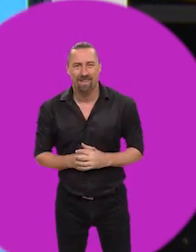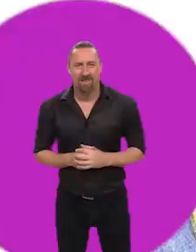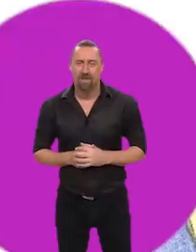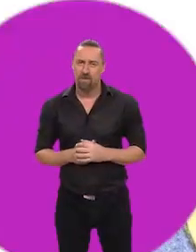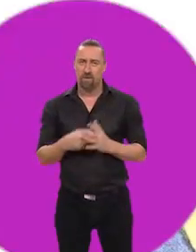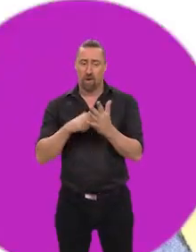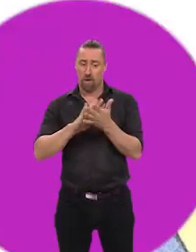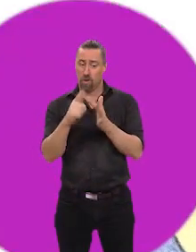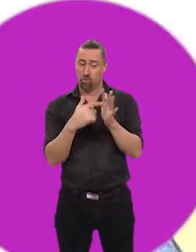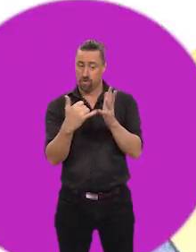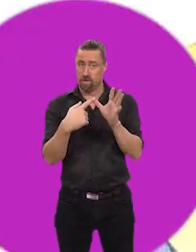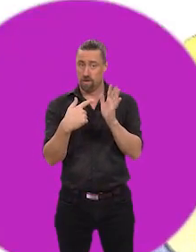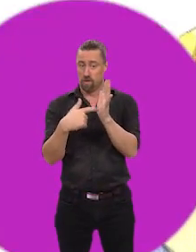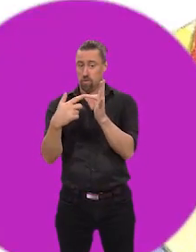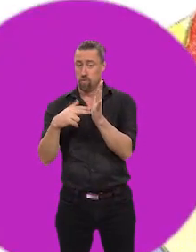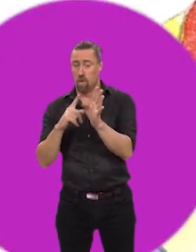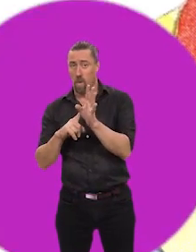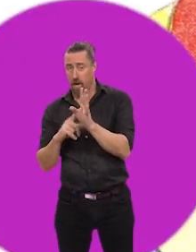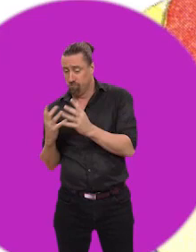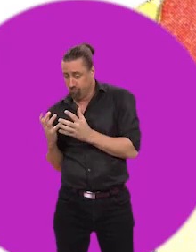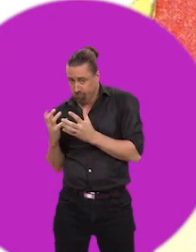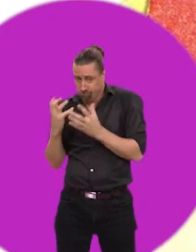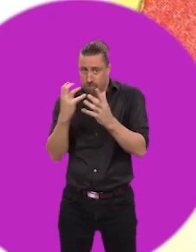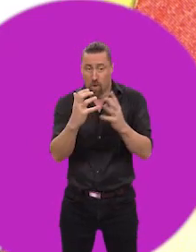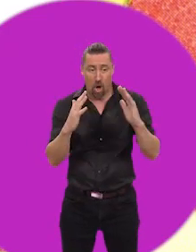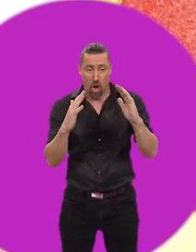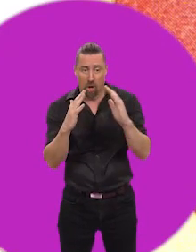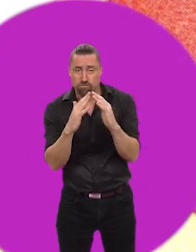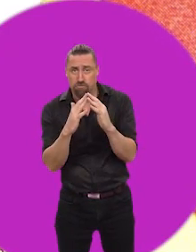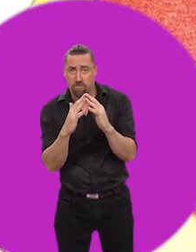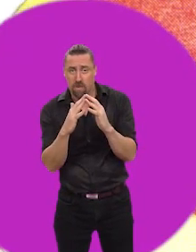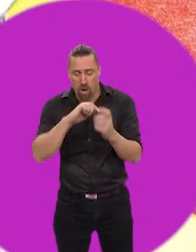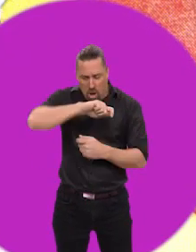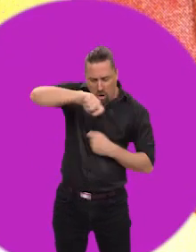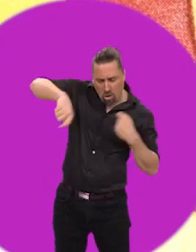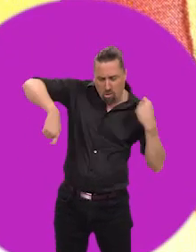When Teresa and Tony first brought Lucky home, he trembled in his blankets.